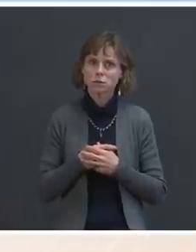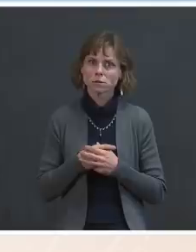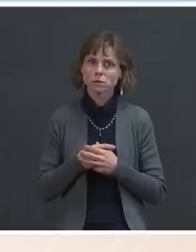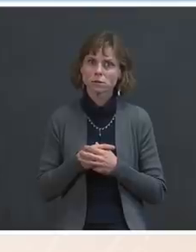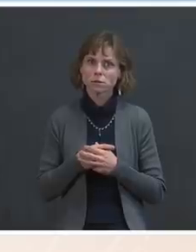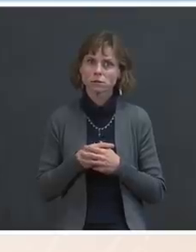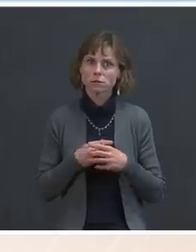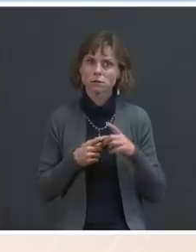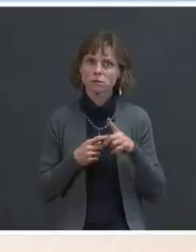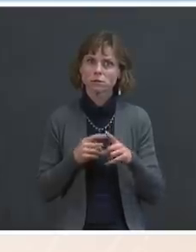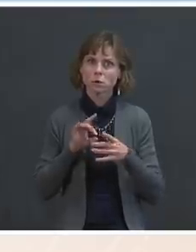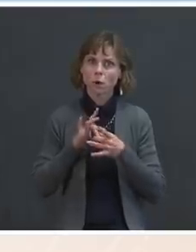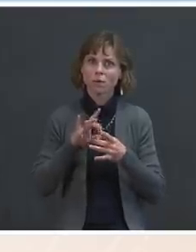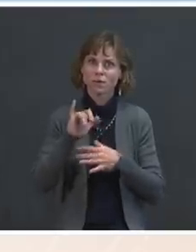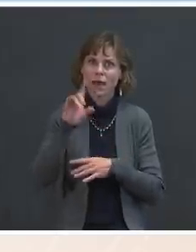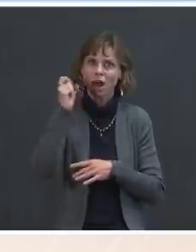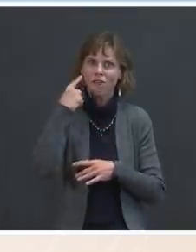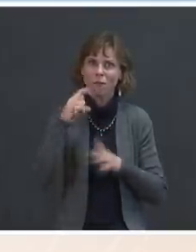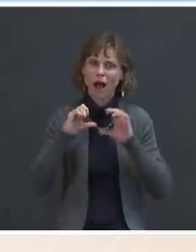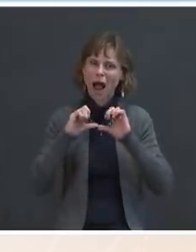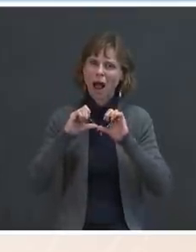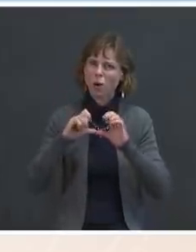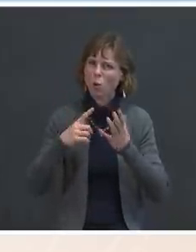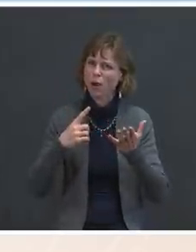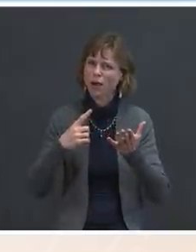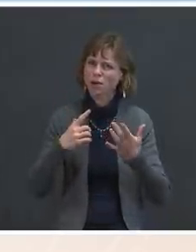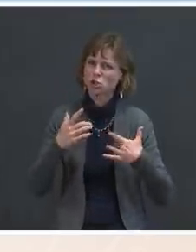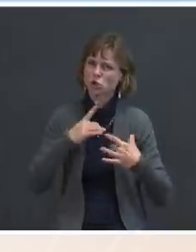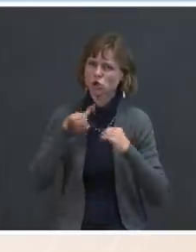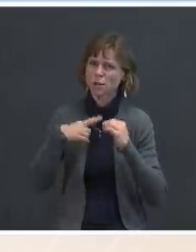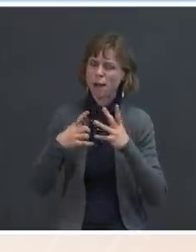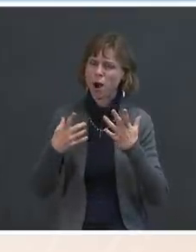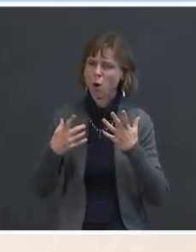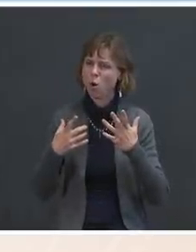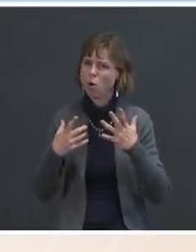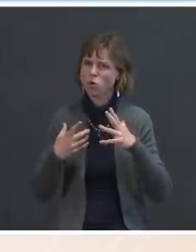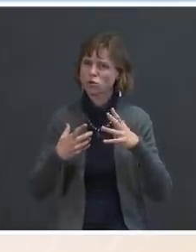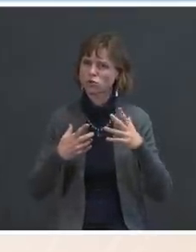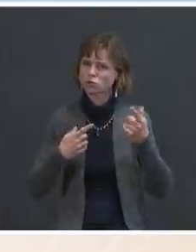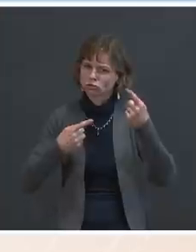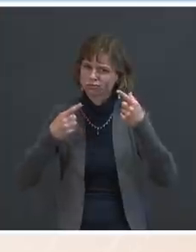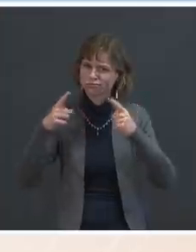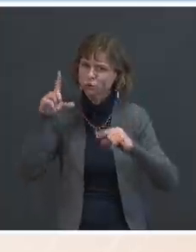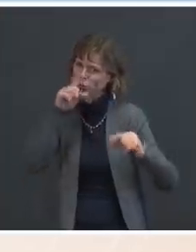with ongoing concerns about corruption there, particularly federal prosecutors who say